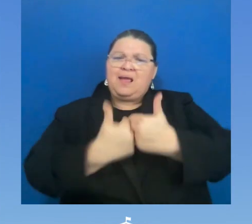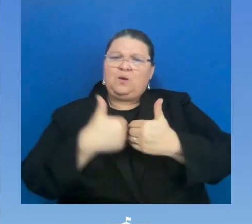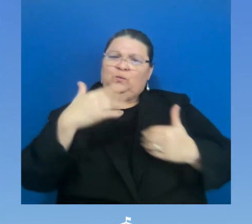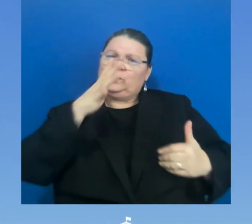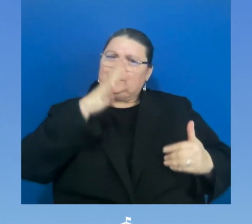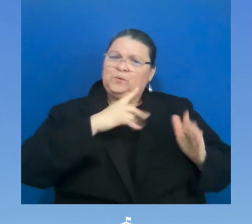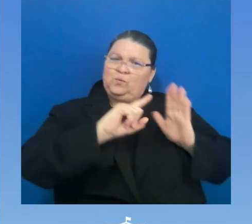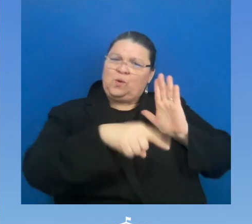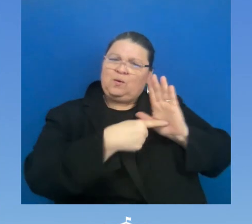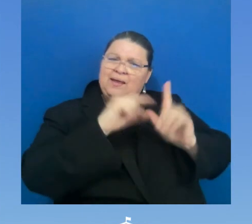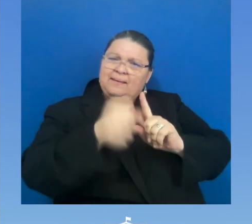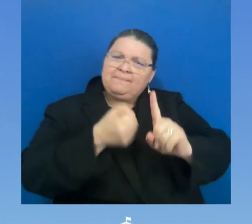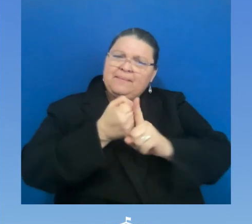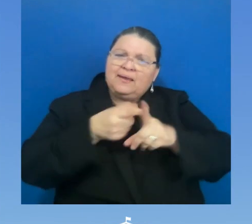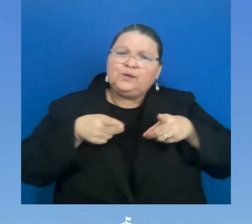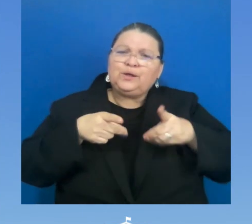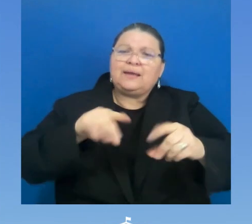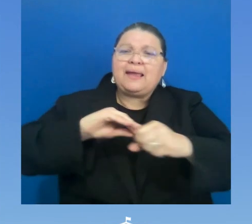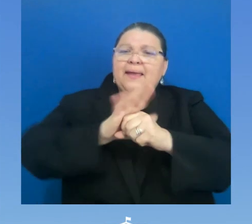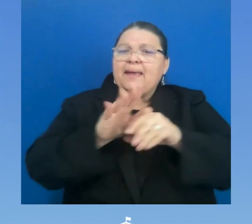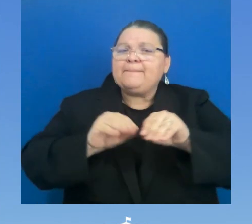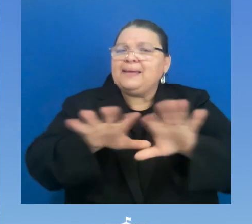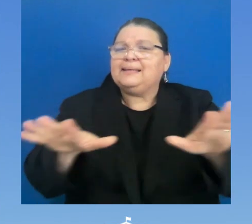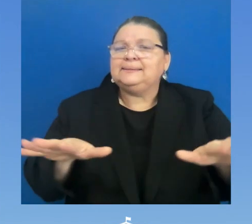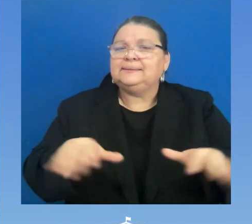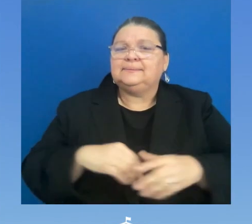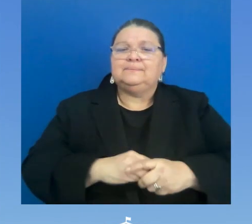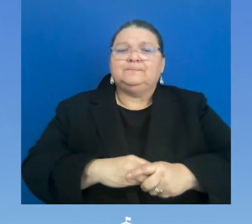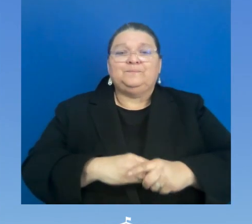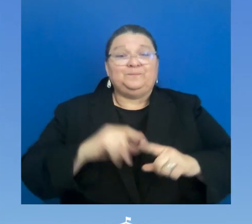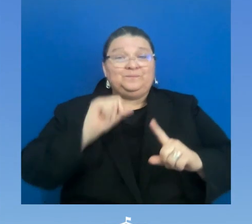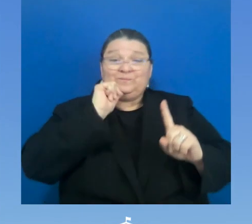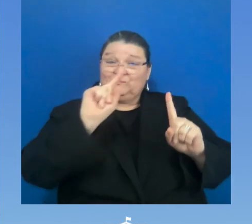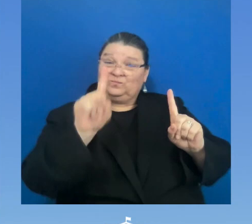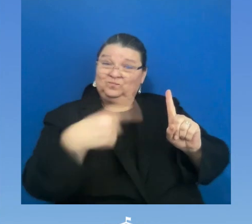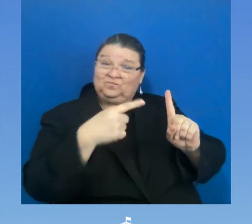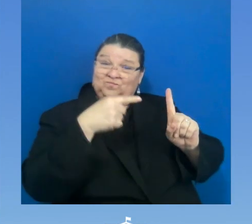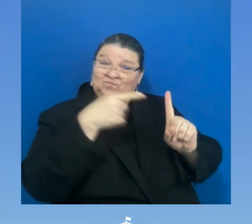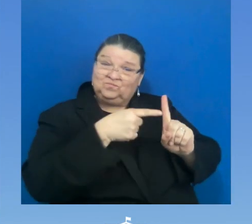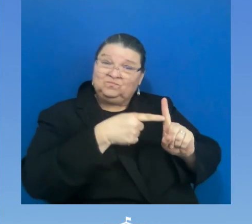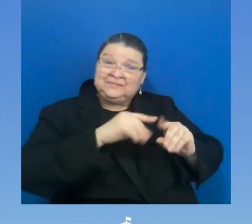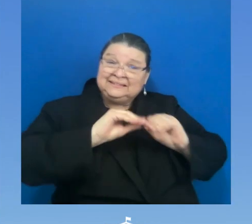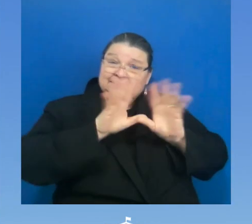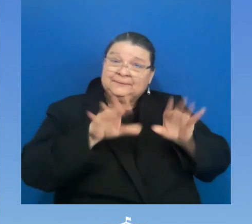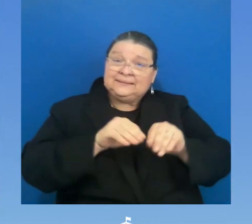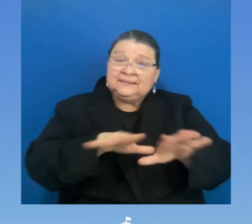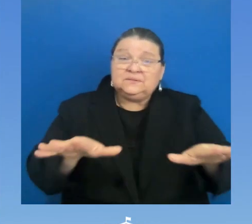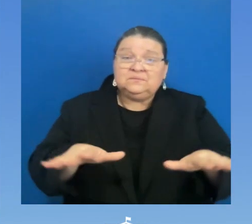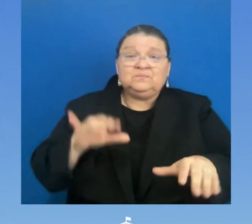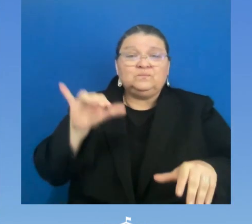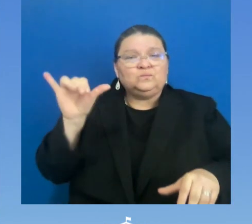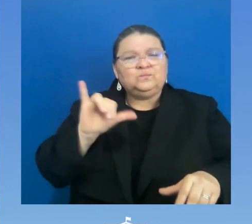but it also it's about low pay. It's about limited opportunities that left women vulnerable during the pandemic.